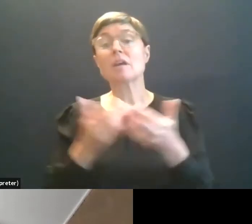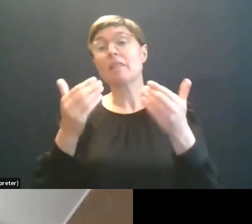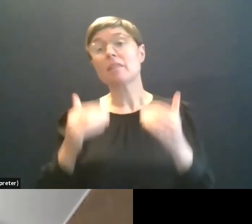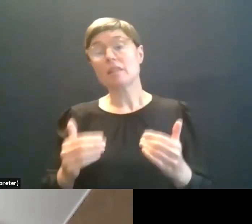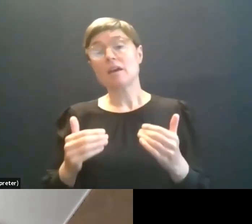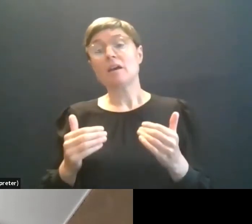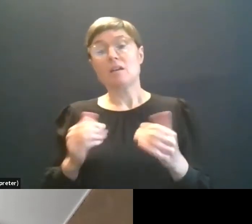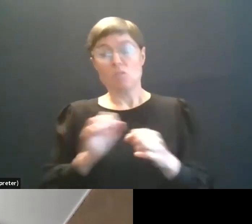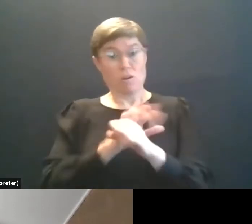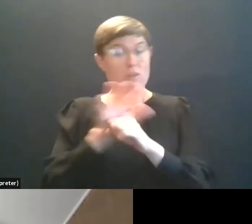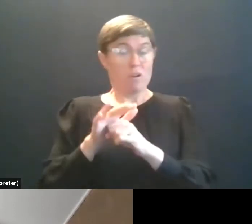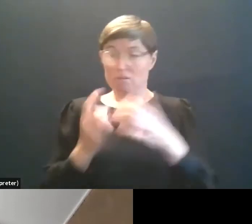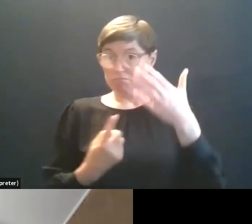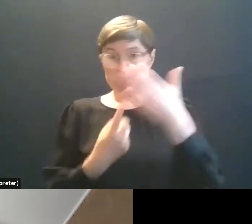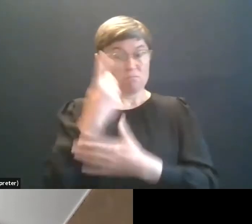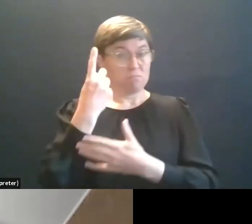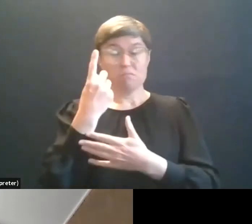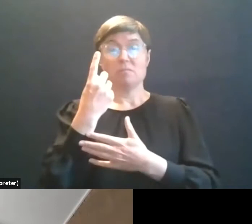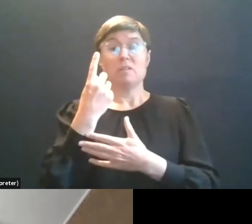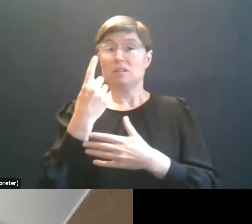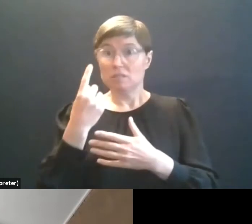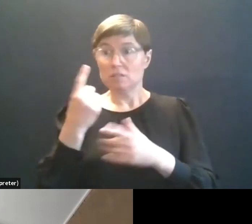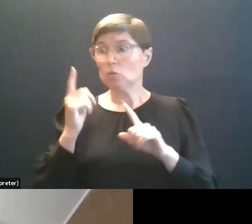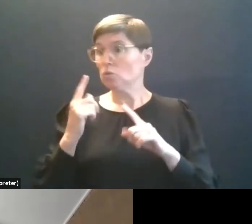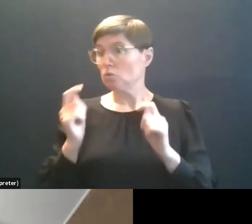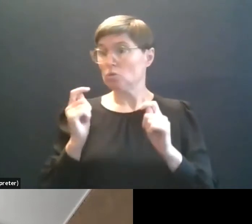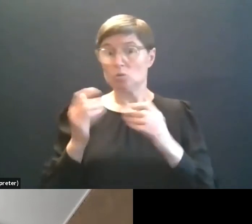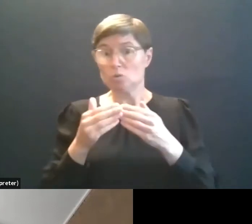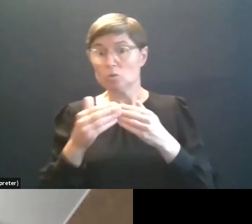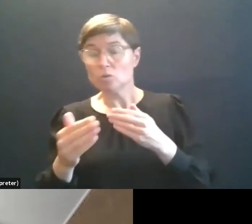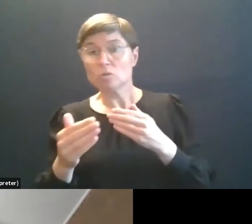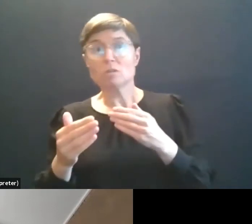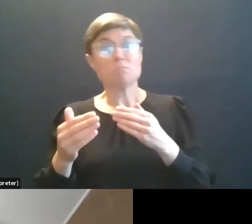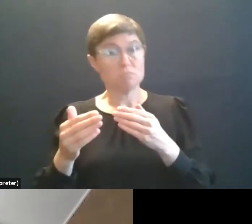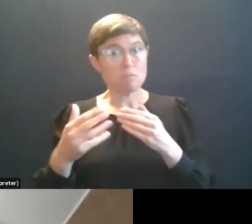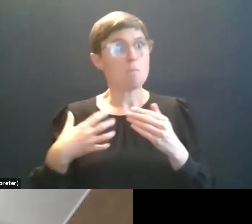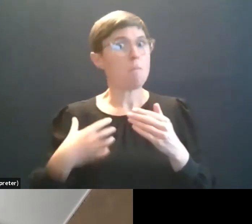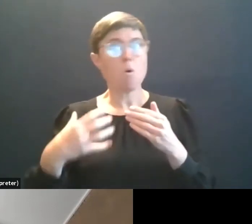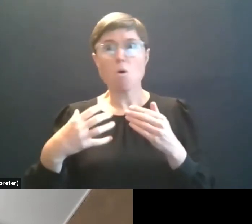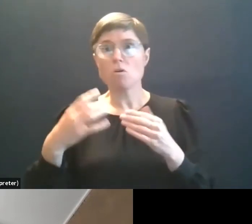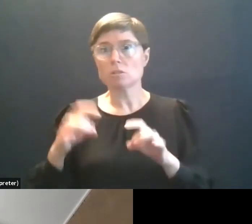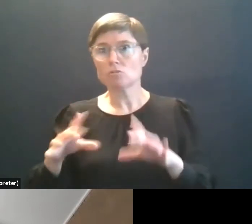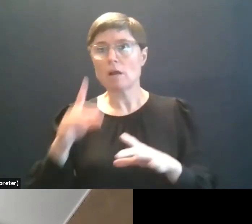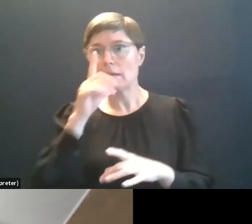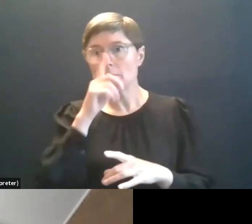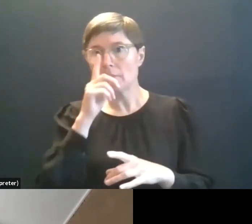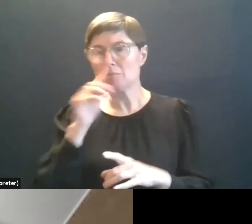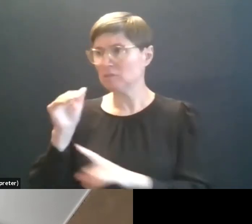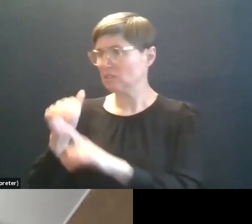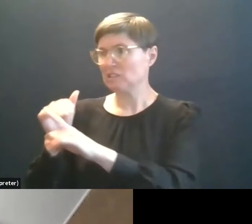the pandemic, quite quickly, we saw even more Australians coming to Beyond Blue. The number